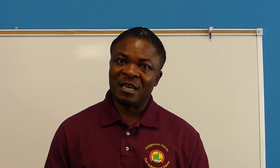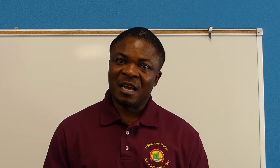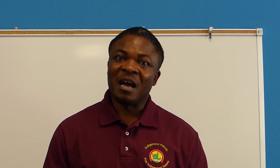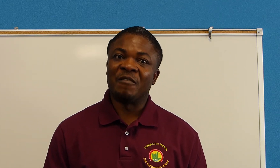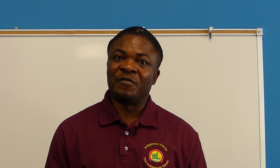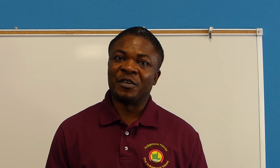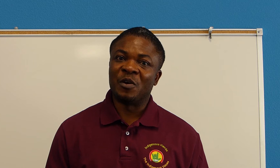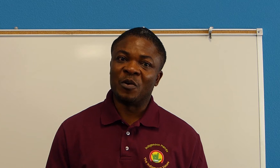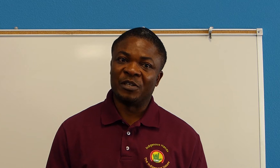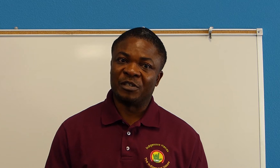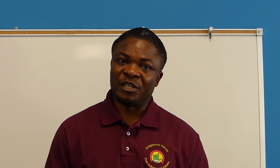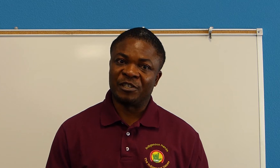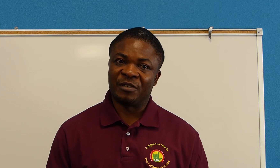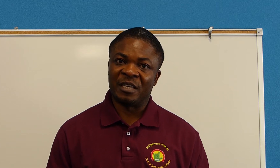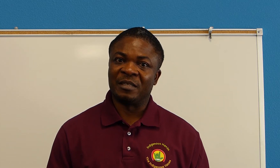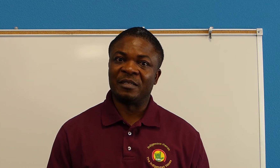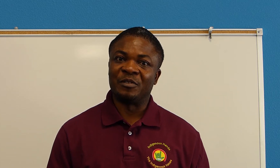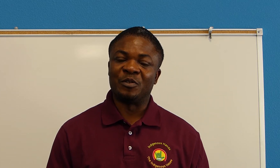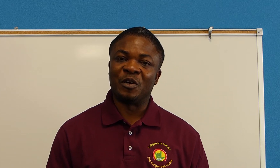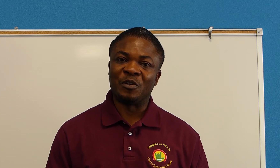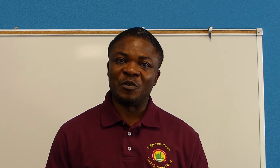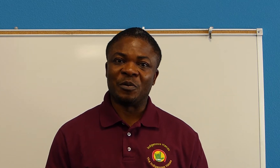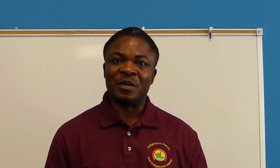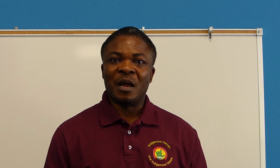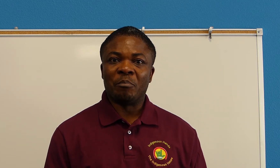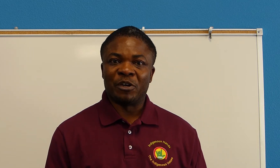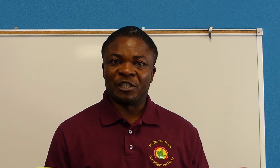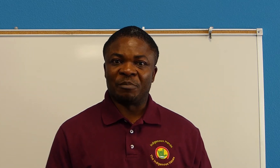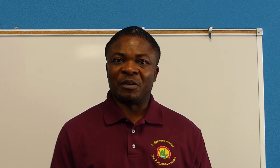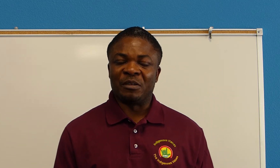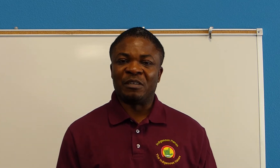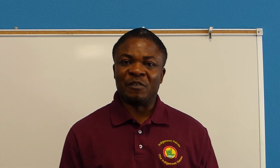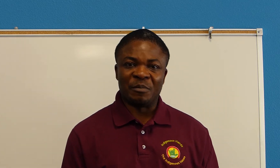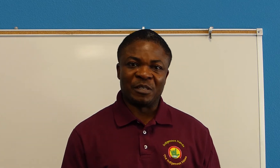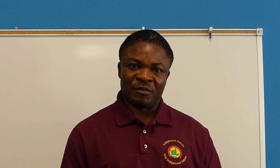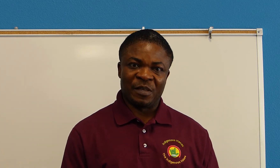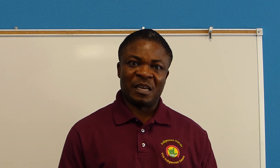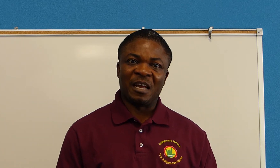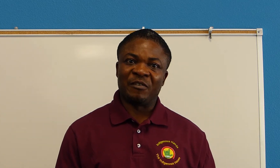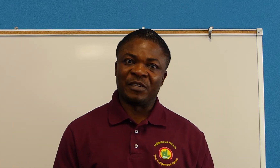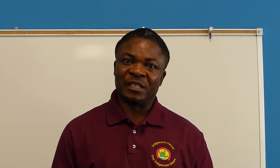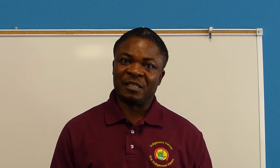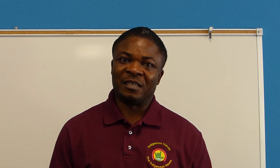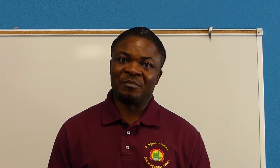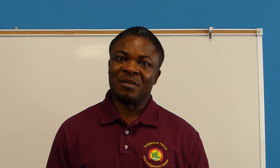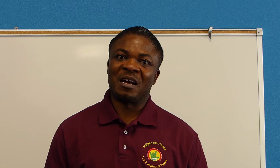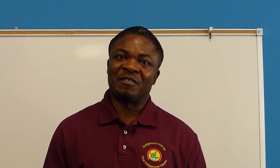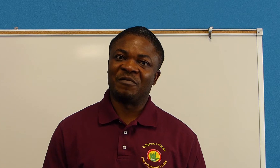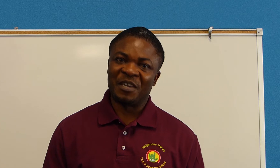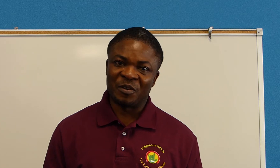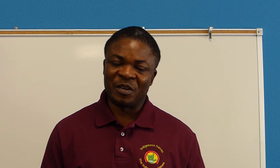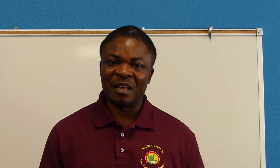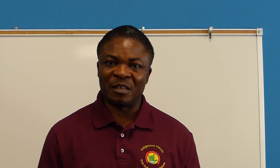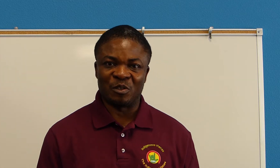have very low education and do not know much about the development of their language, and have little or nothing to